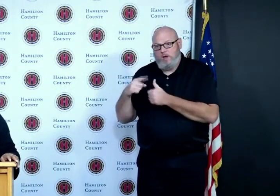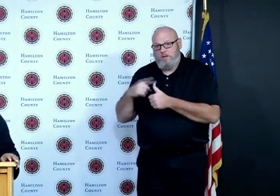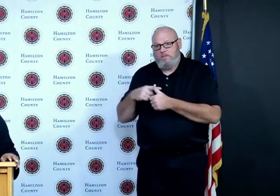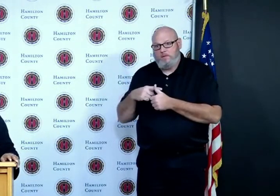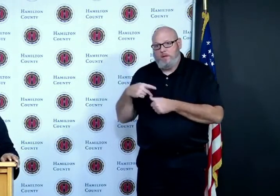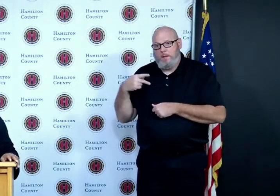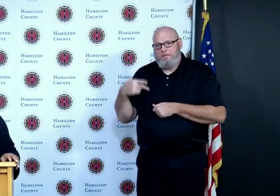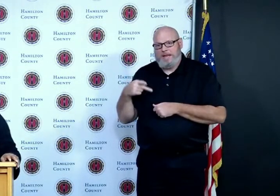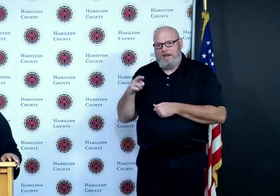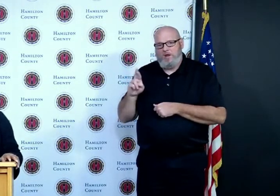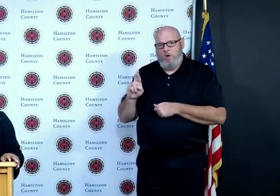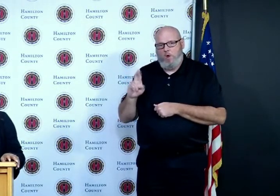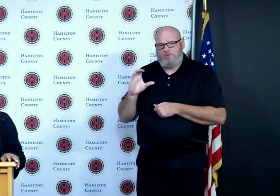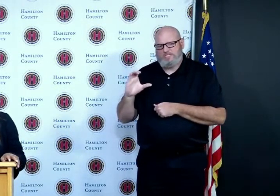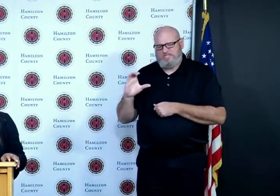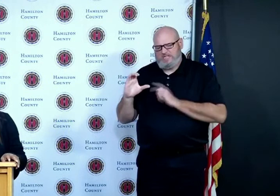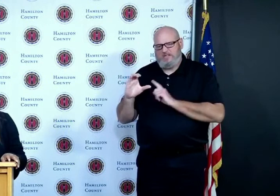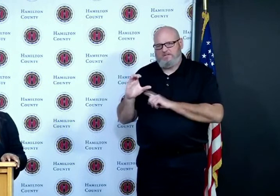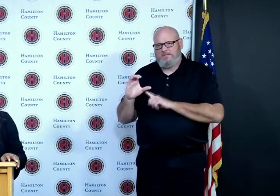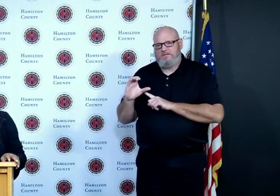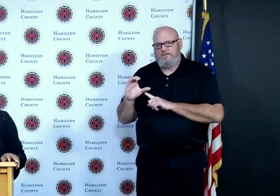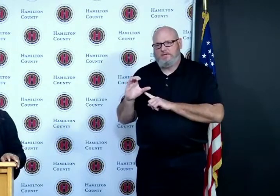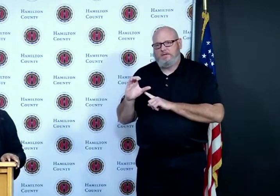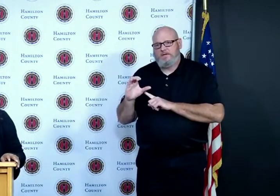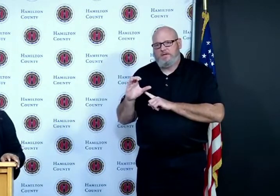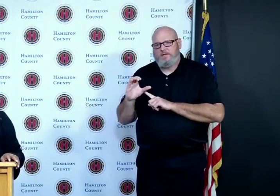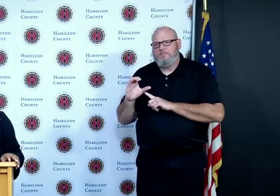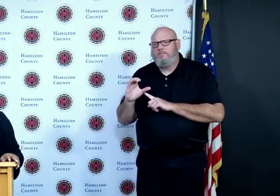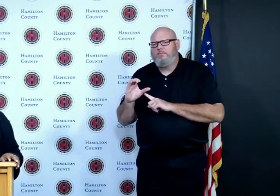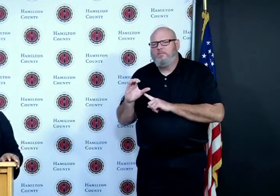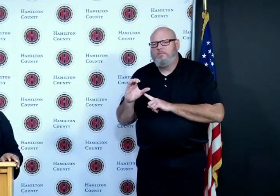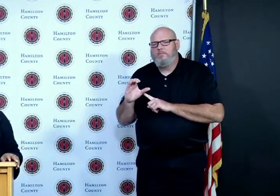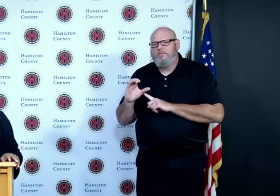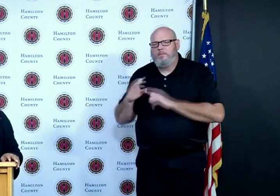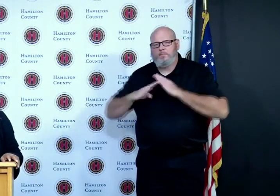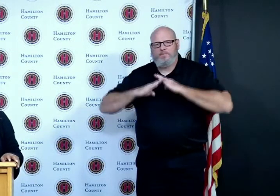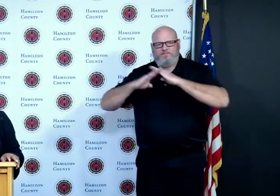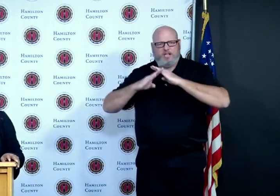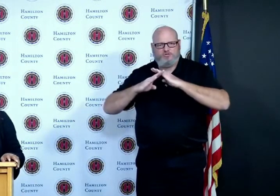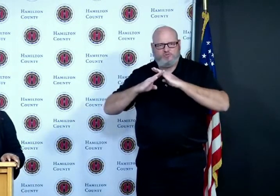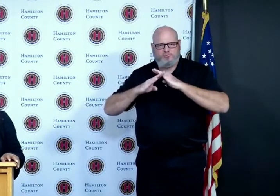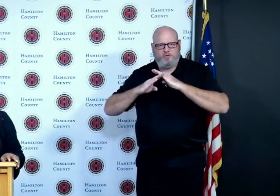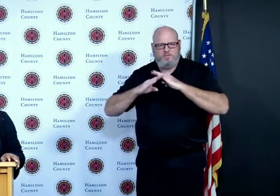that is it's a one-time once-a-year payment up to three thousand dollars for emergency assistance